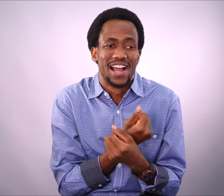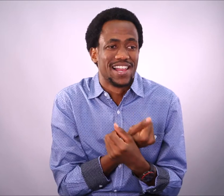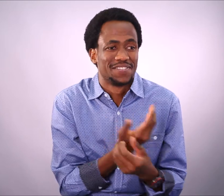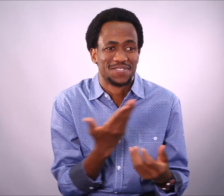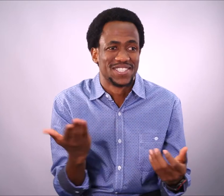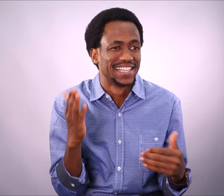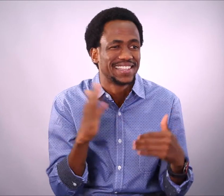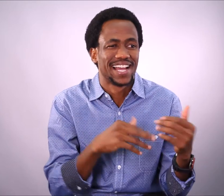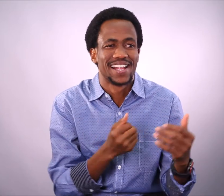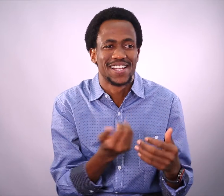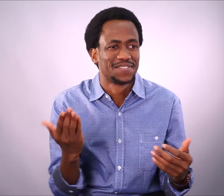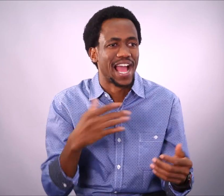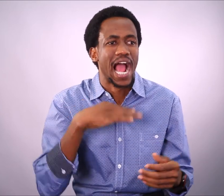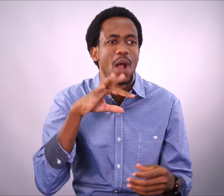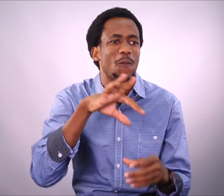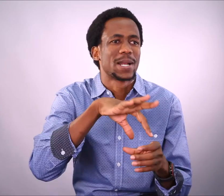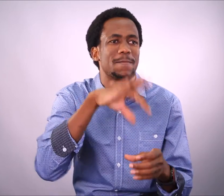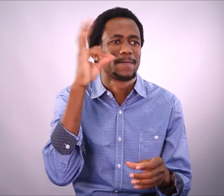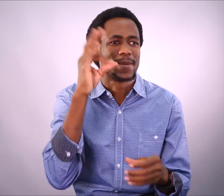I spend a lot of time watching soccer,